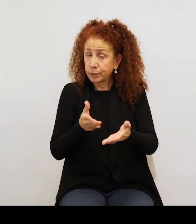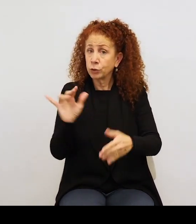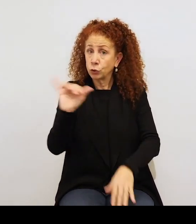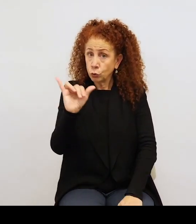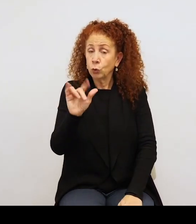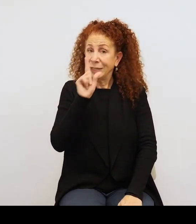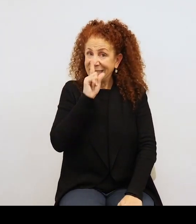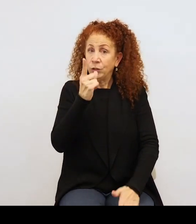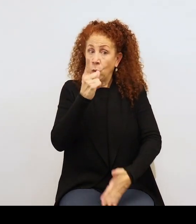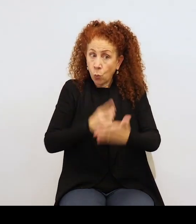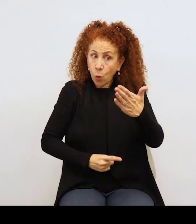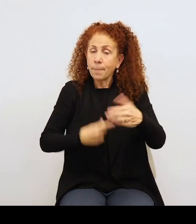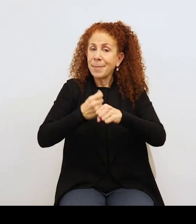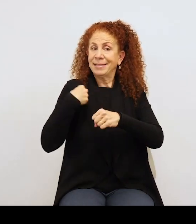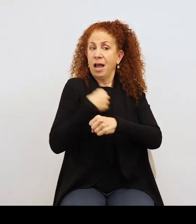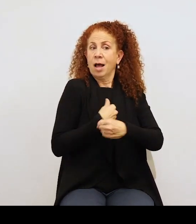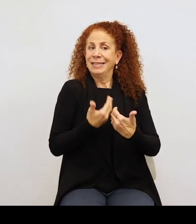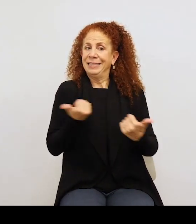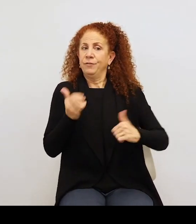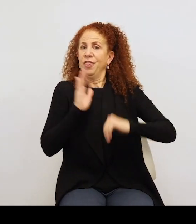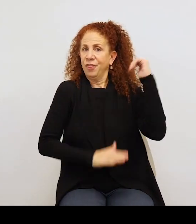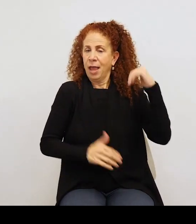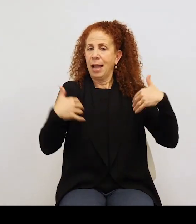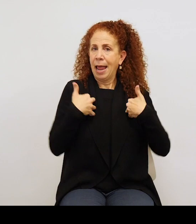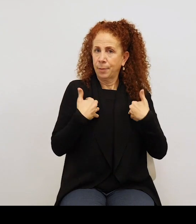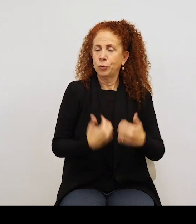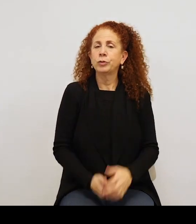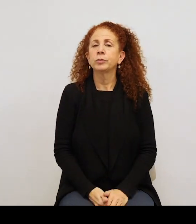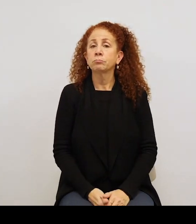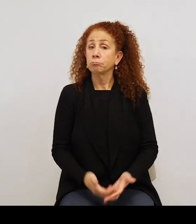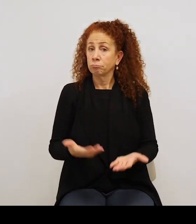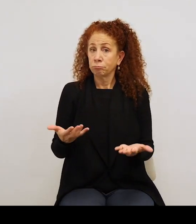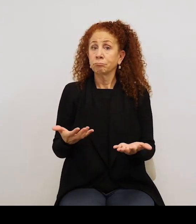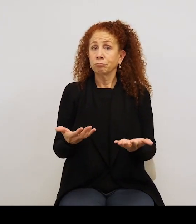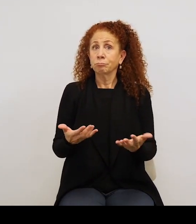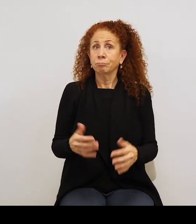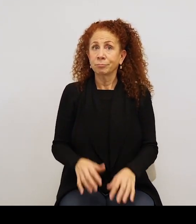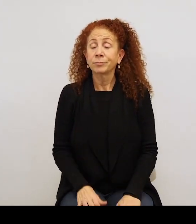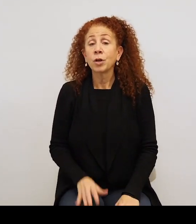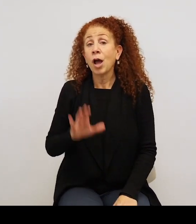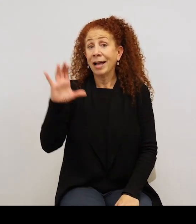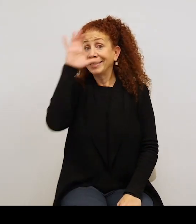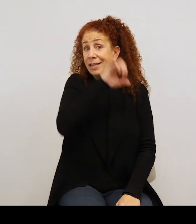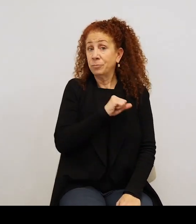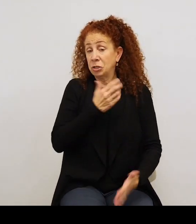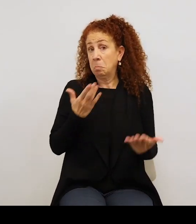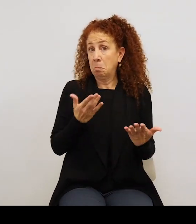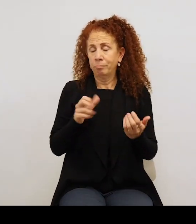is what sets us apart from animals. So much for the underlying assumption.